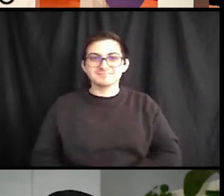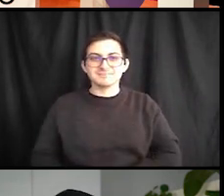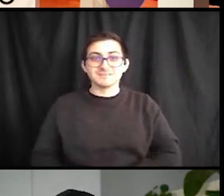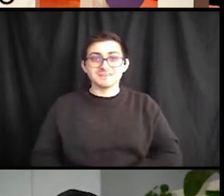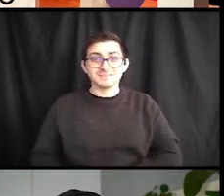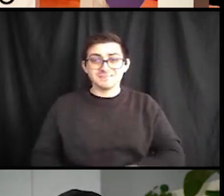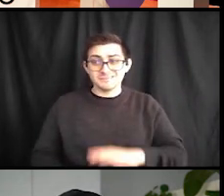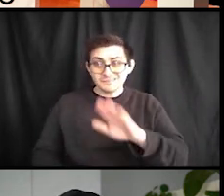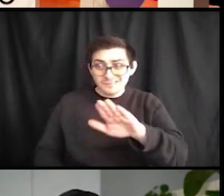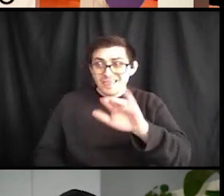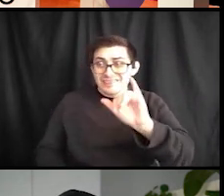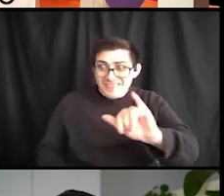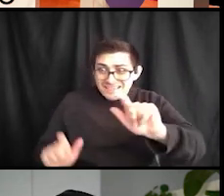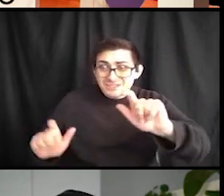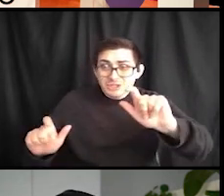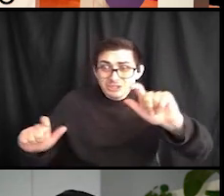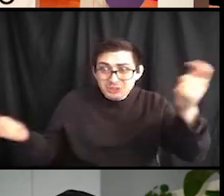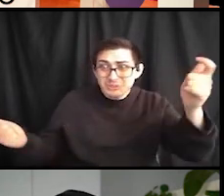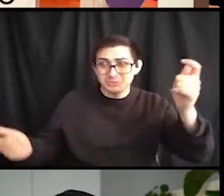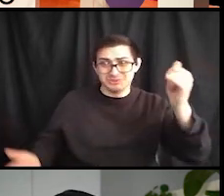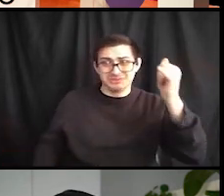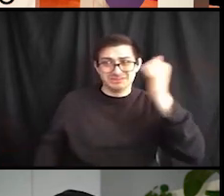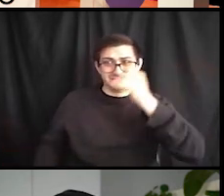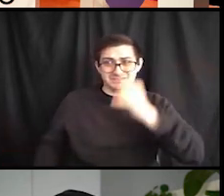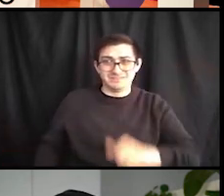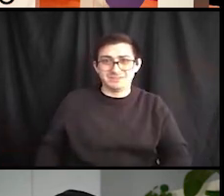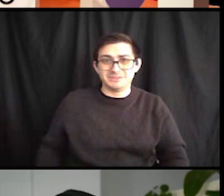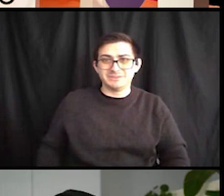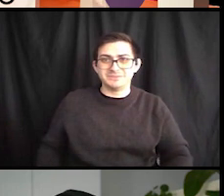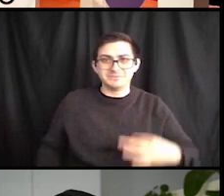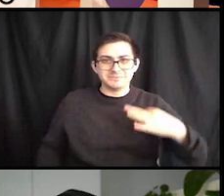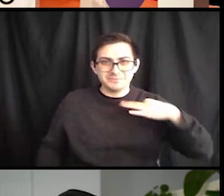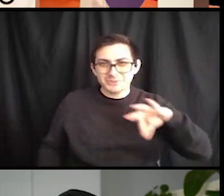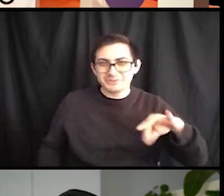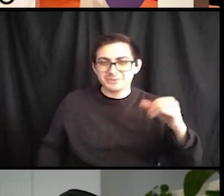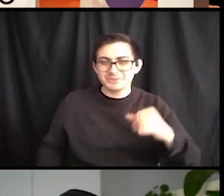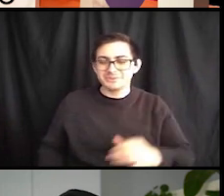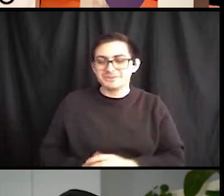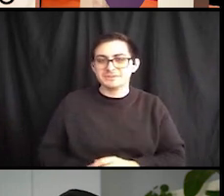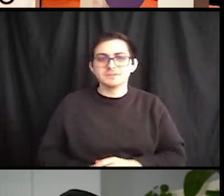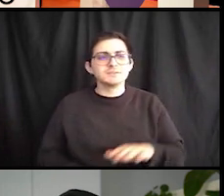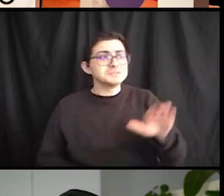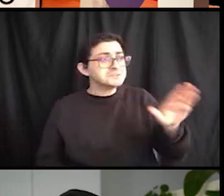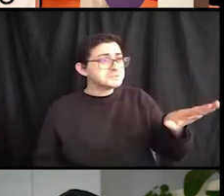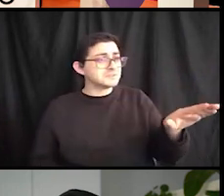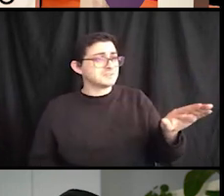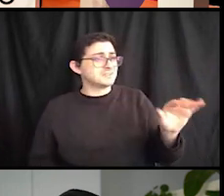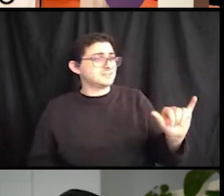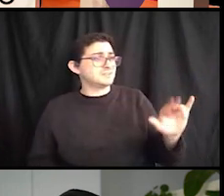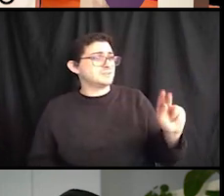Remote testing for the win. OK so Yuhki, is it true that users can also view the prototypes completely untethered?